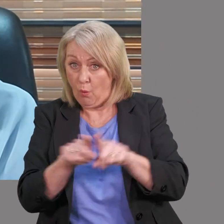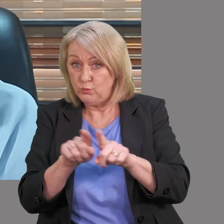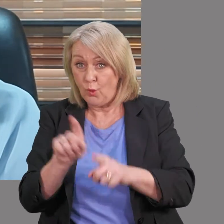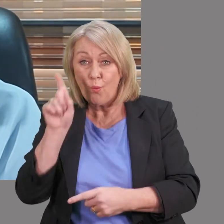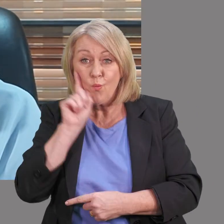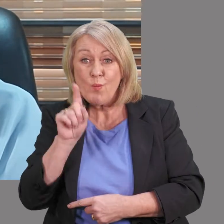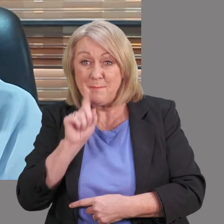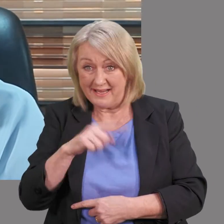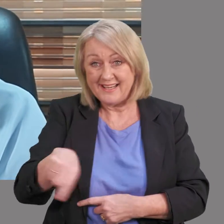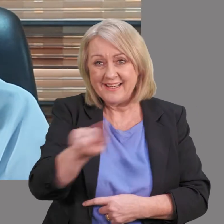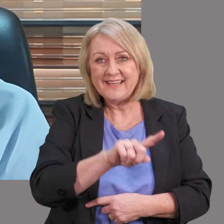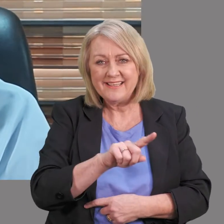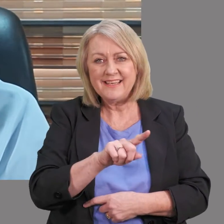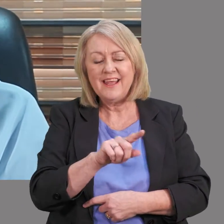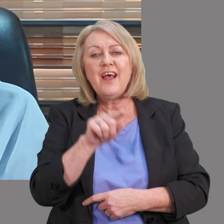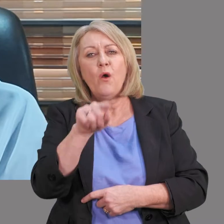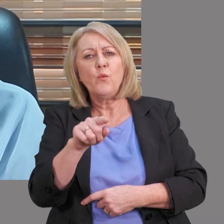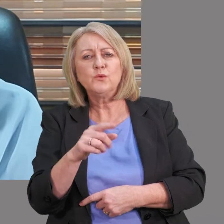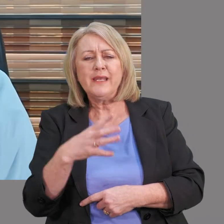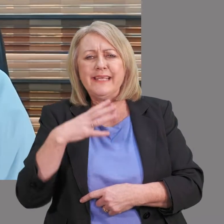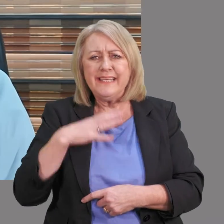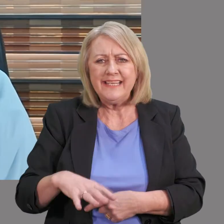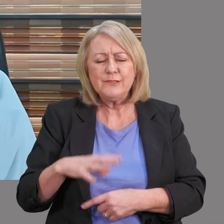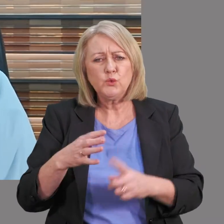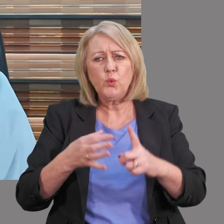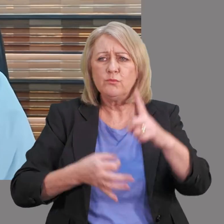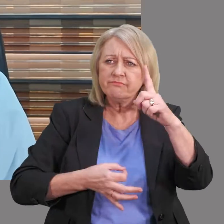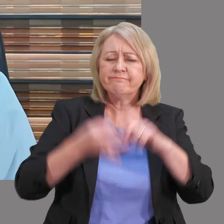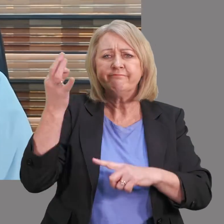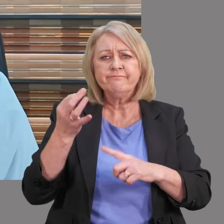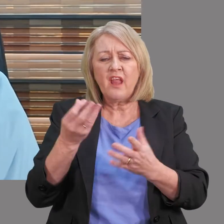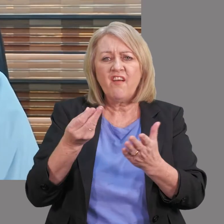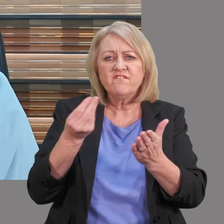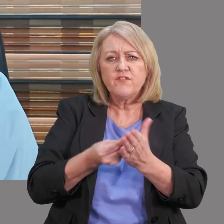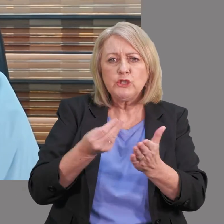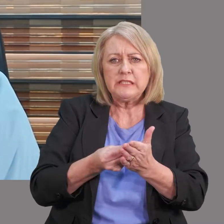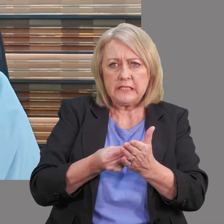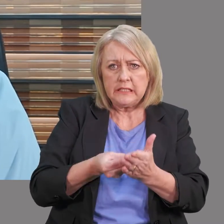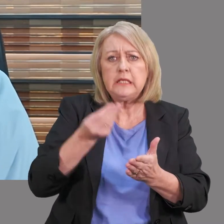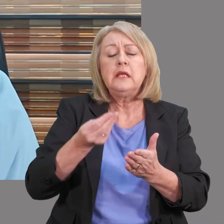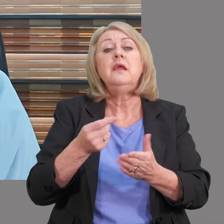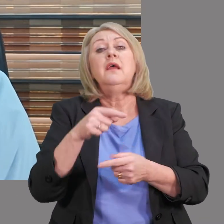well as the women themselves. And also the need for increased funding as well